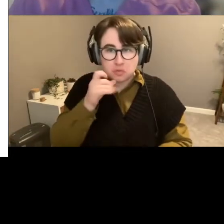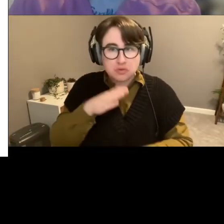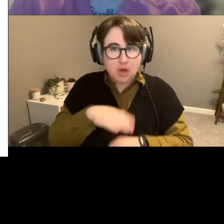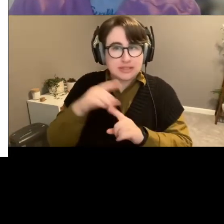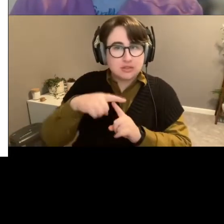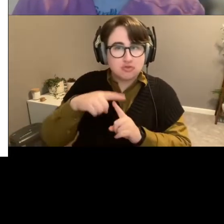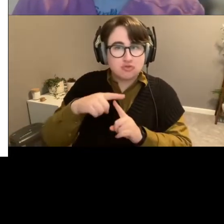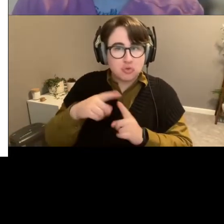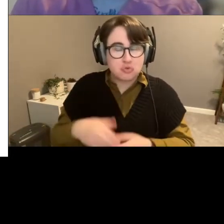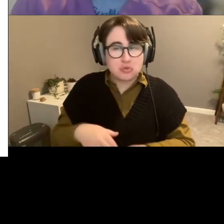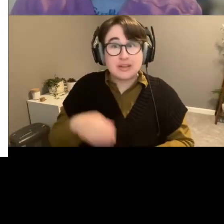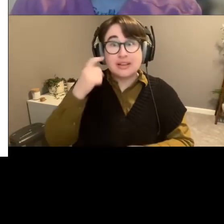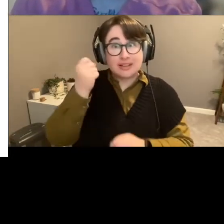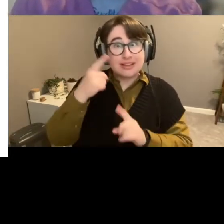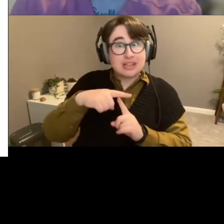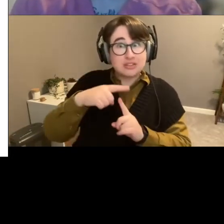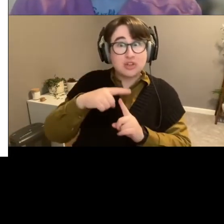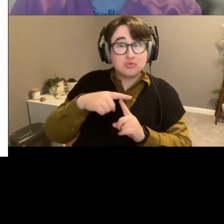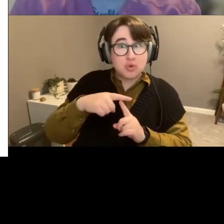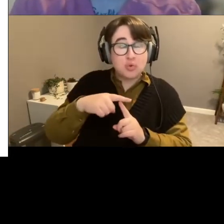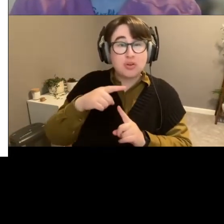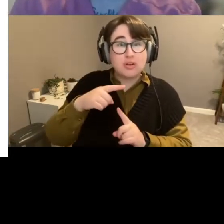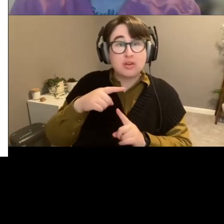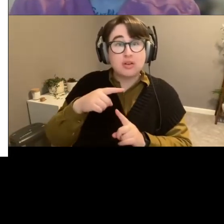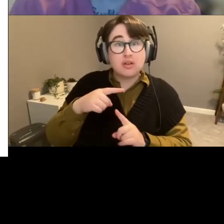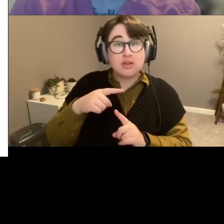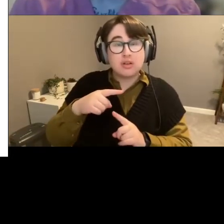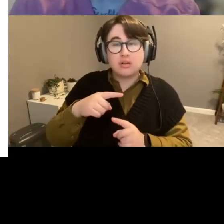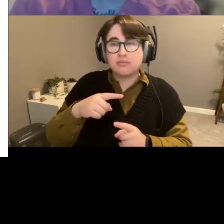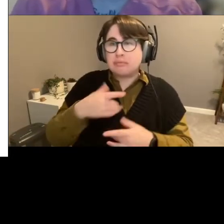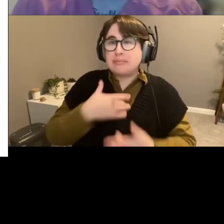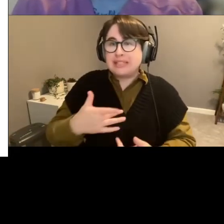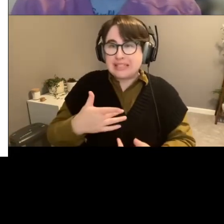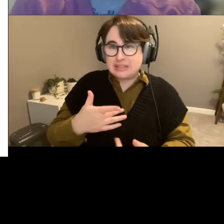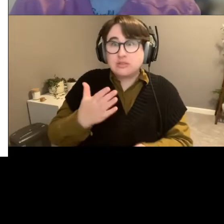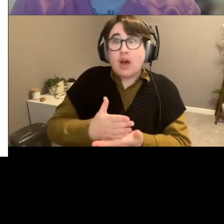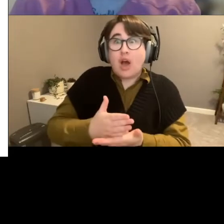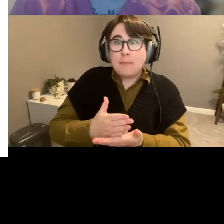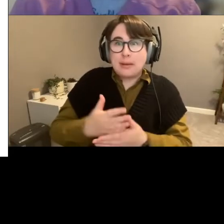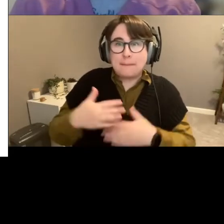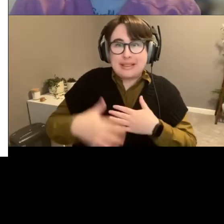because testosterone therapy often stops somebody's bleeding, their monthly bleeding,